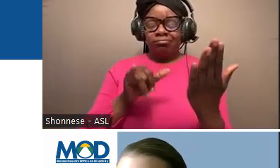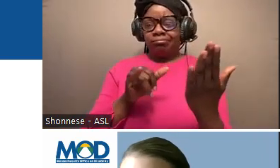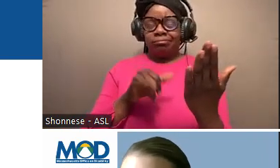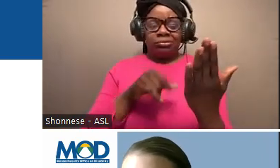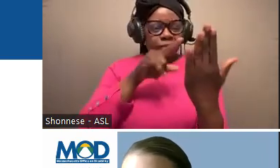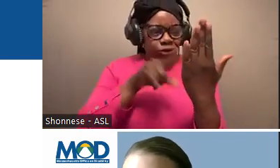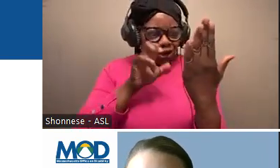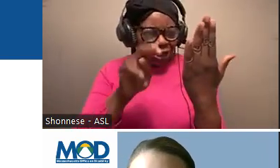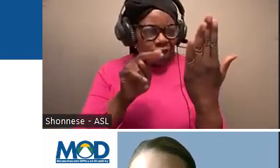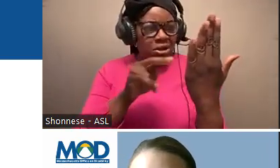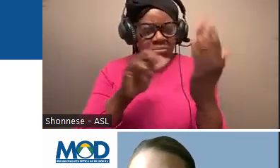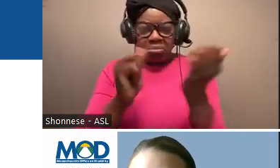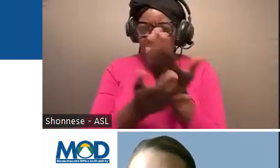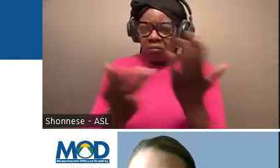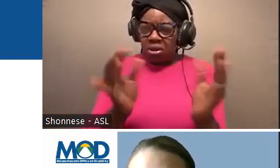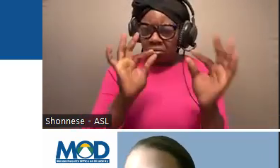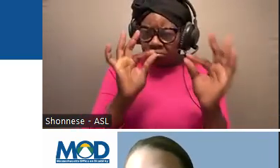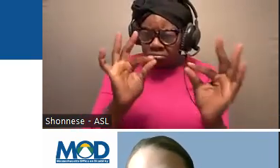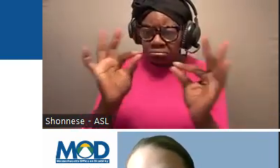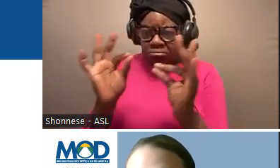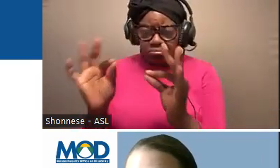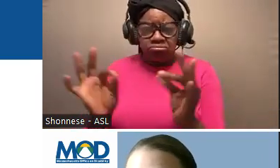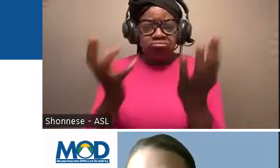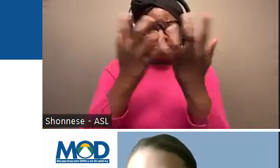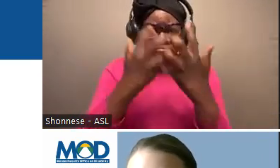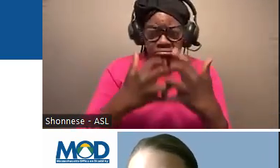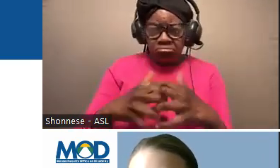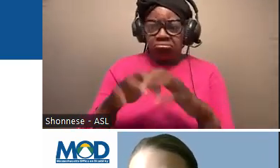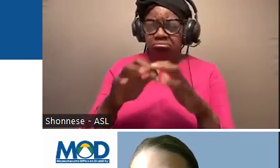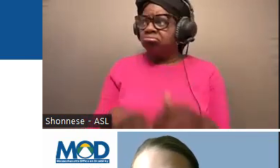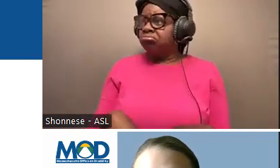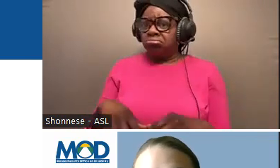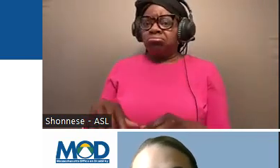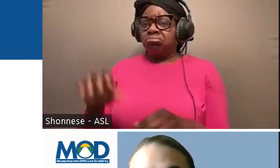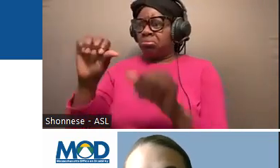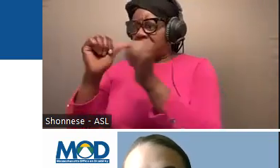and everything is working well for the agency. Working well for the employer.